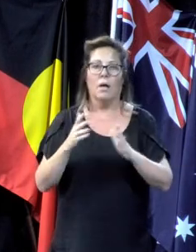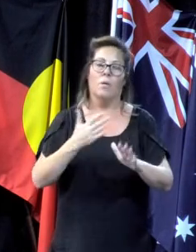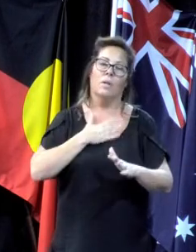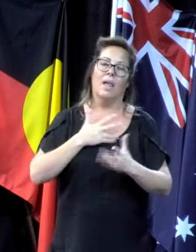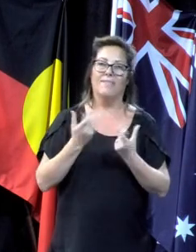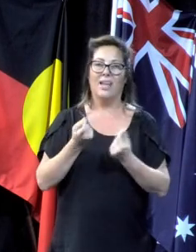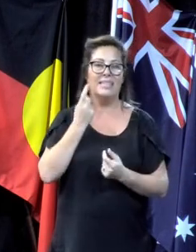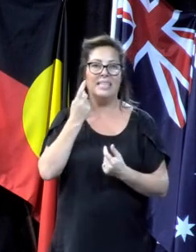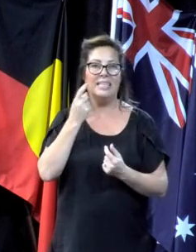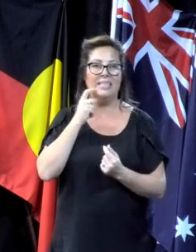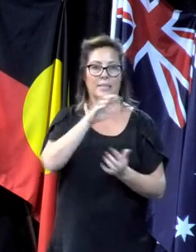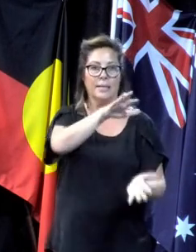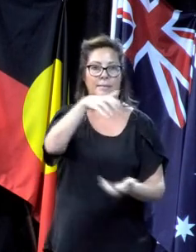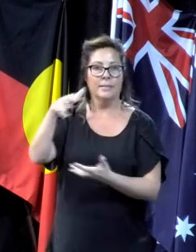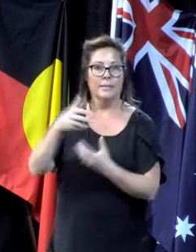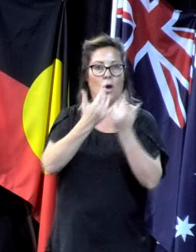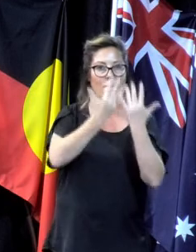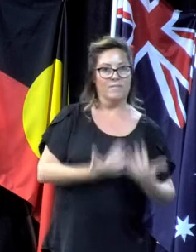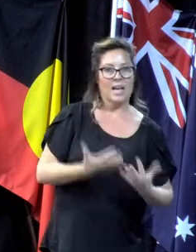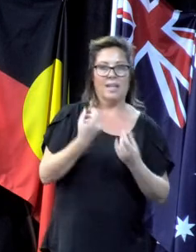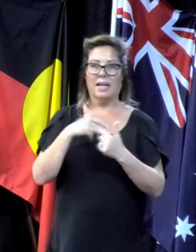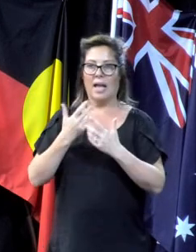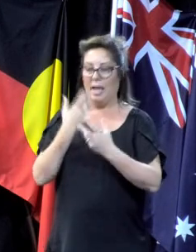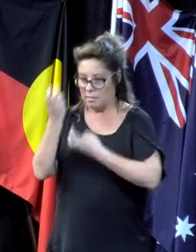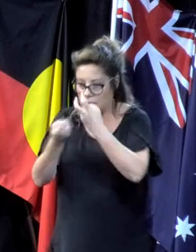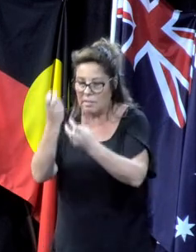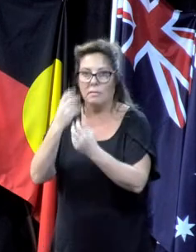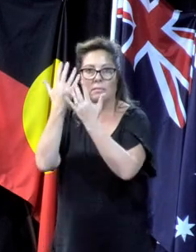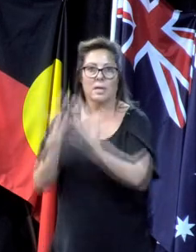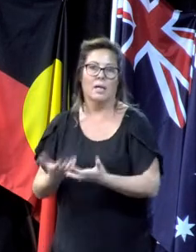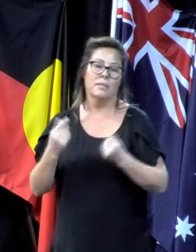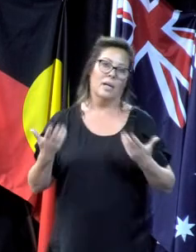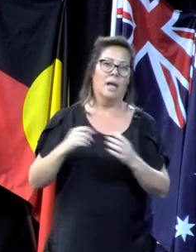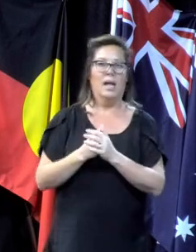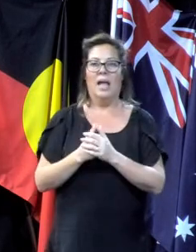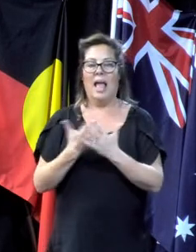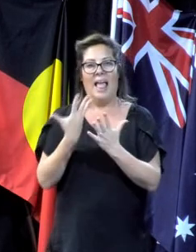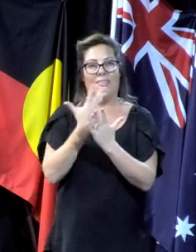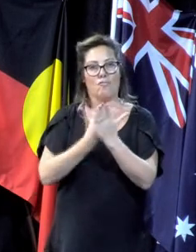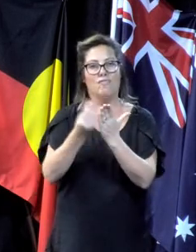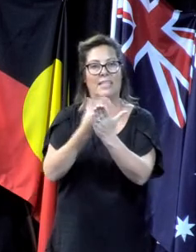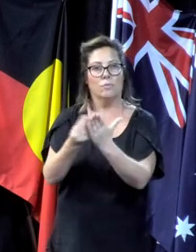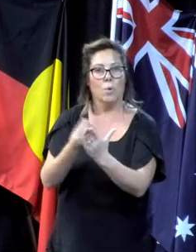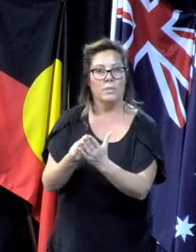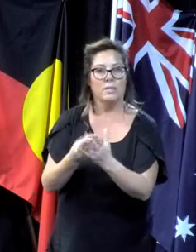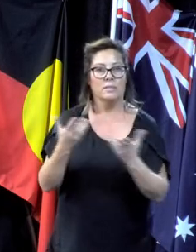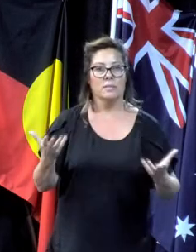And, of course, on the human resourcing side – or the resourcing side of things to allow for that collaborative work that’s happening at the moment.